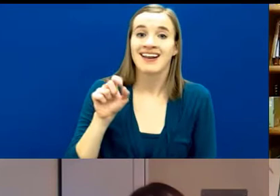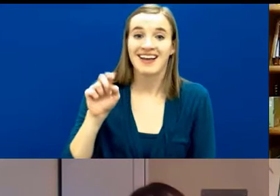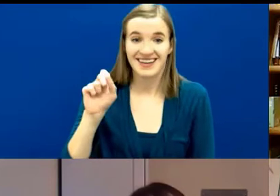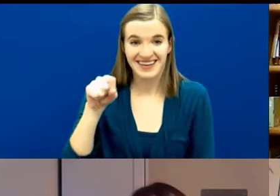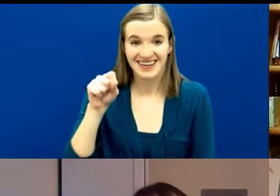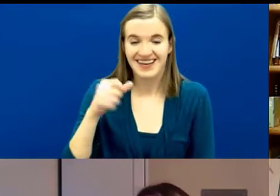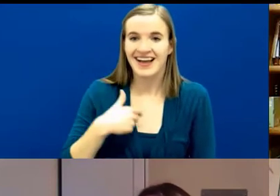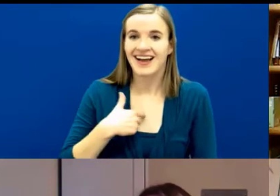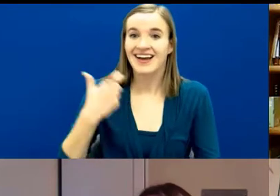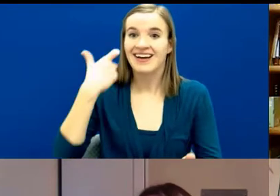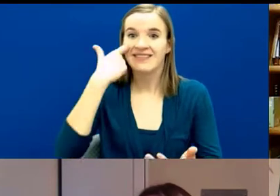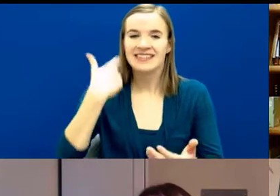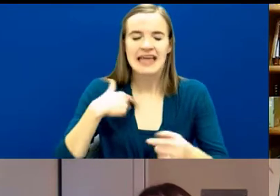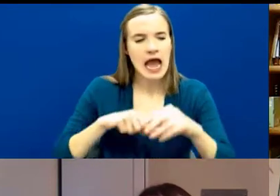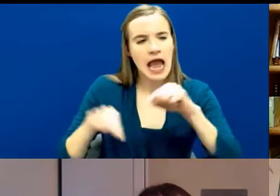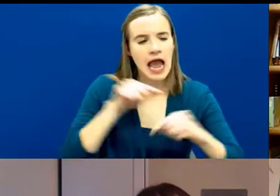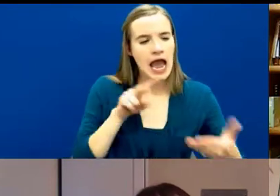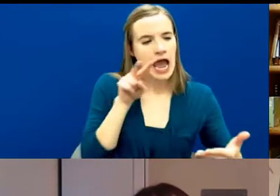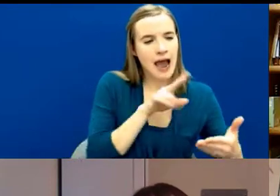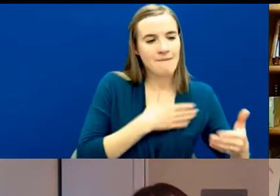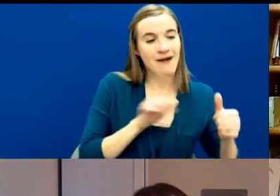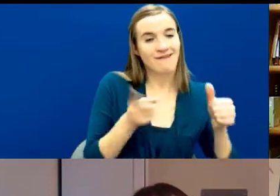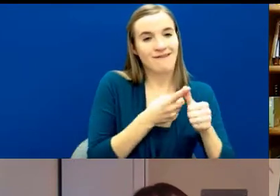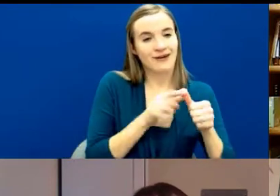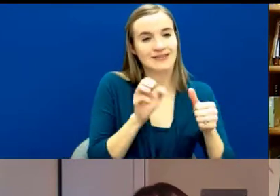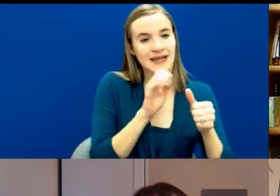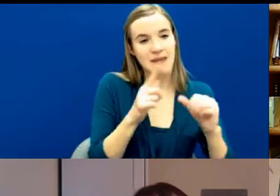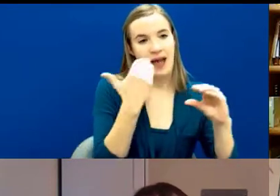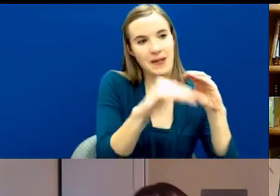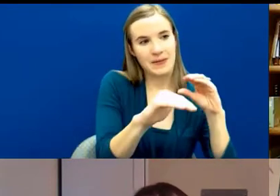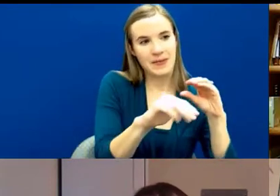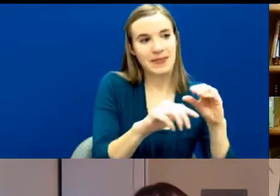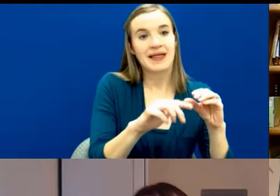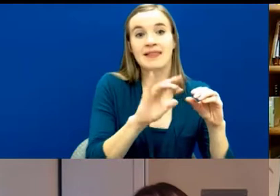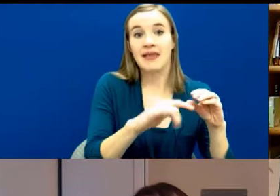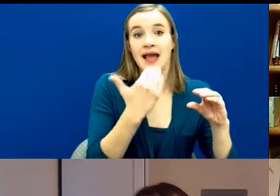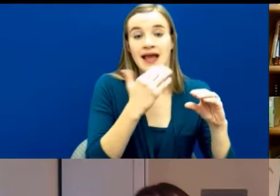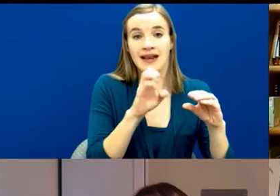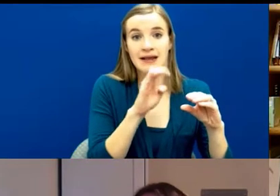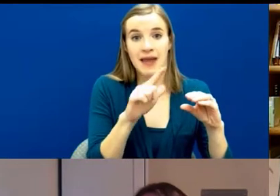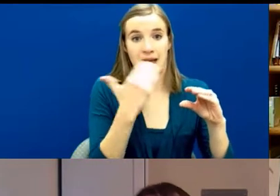earliest email to Jennifer to see how early it was. And it was 2017. And so we